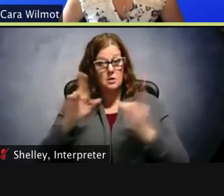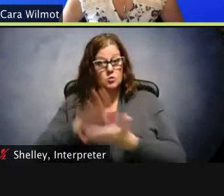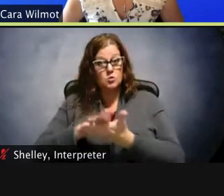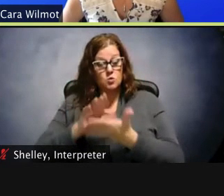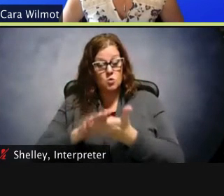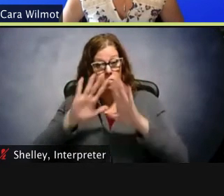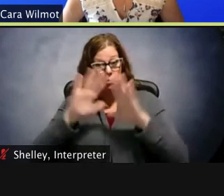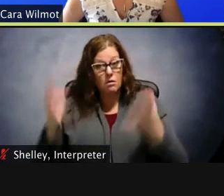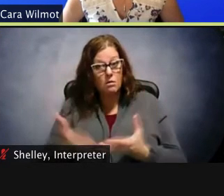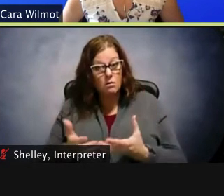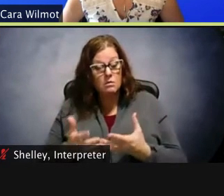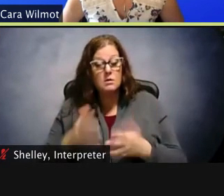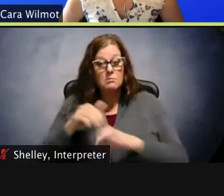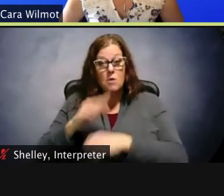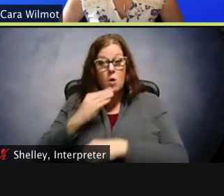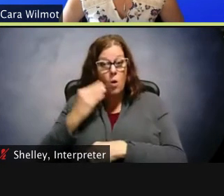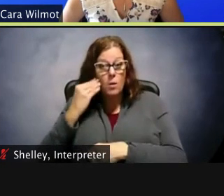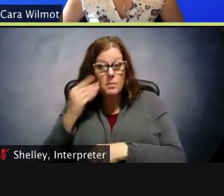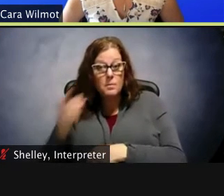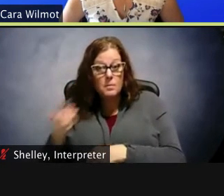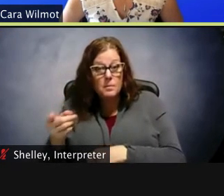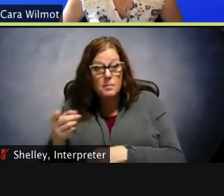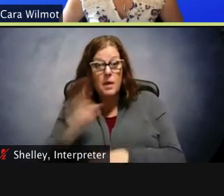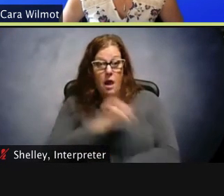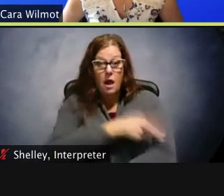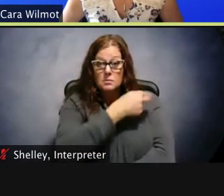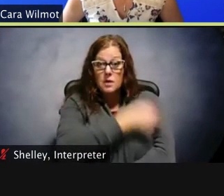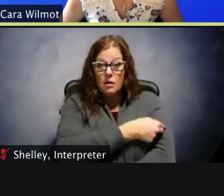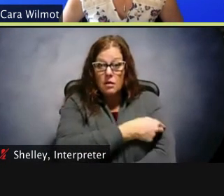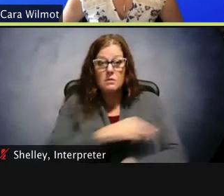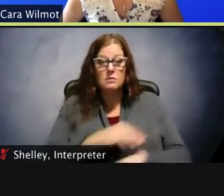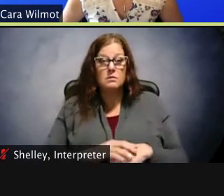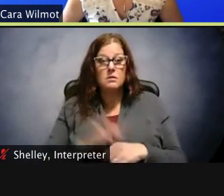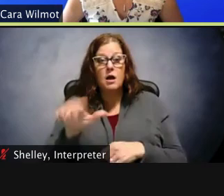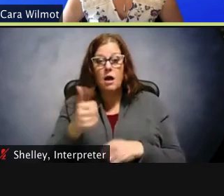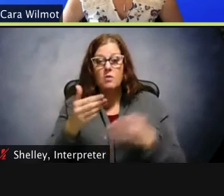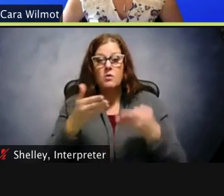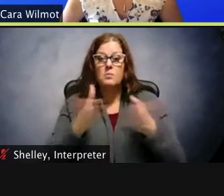at home, in a hospital, or other public or private institution.